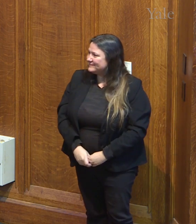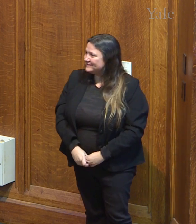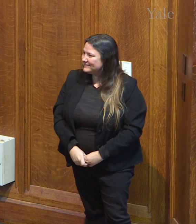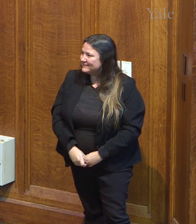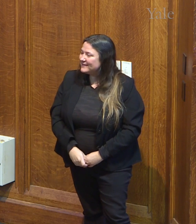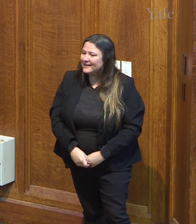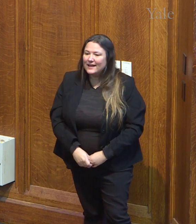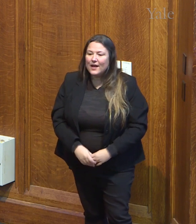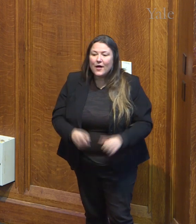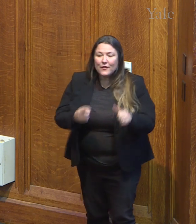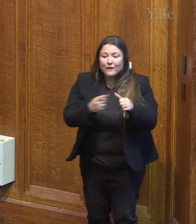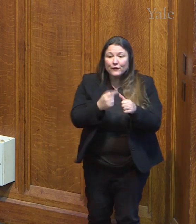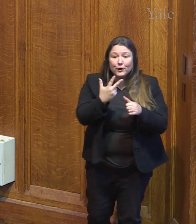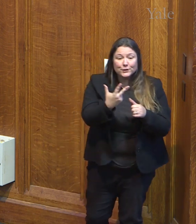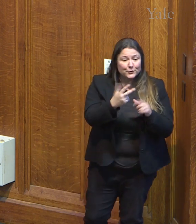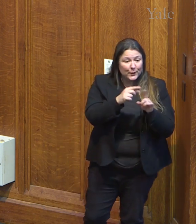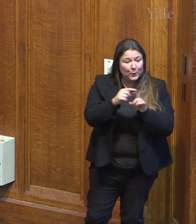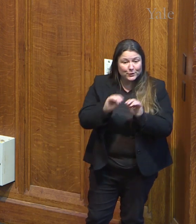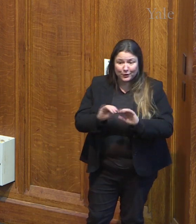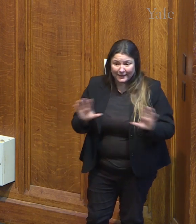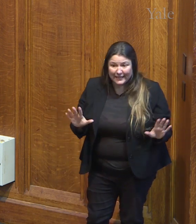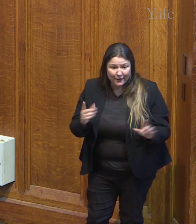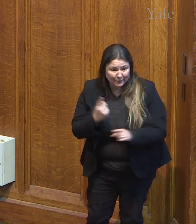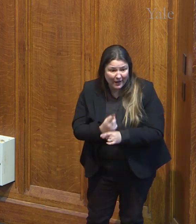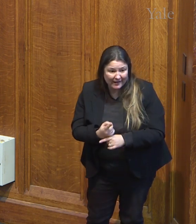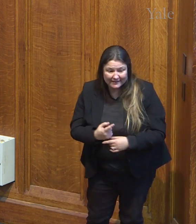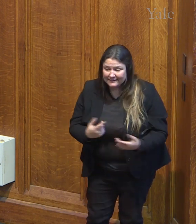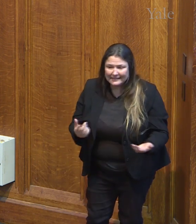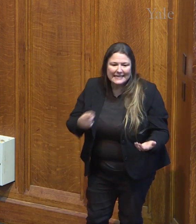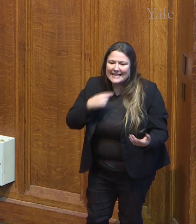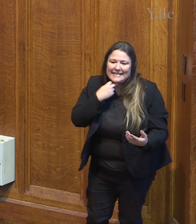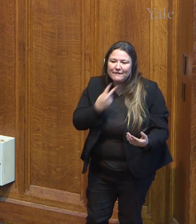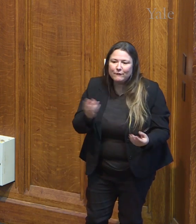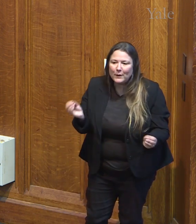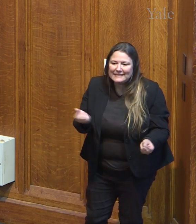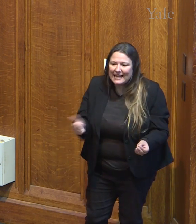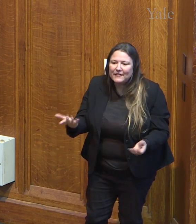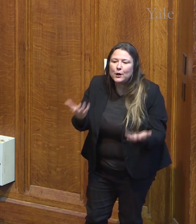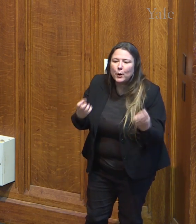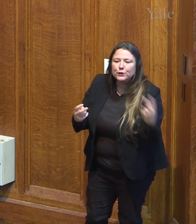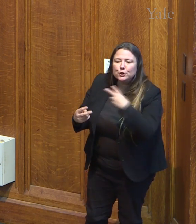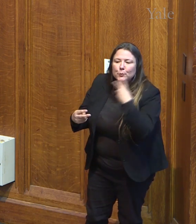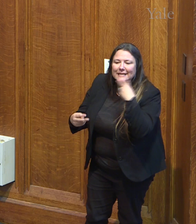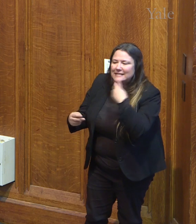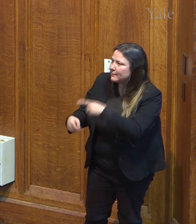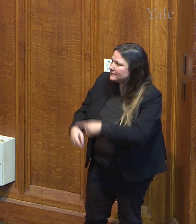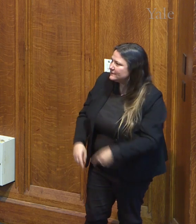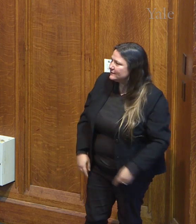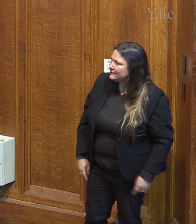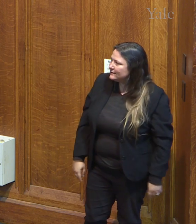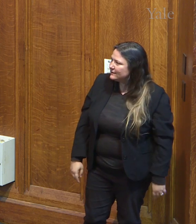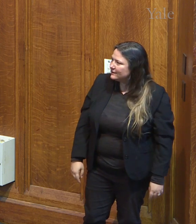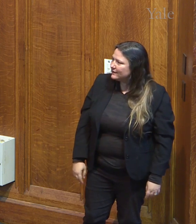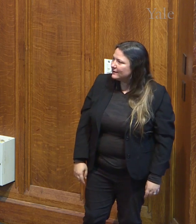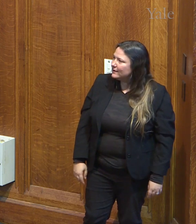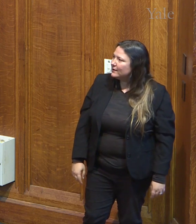Now, the first three words are clear, right? What the F are the first three words. But what's the rest? What is.